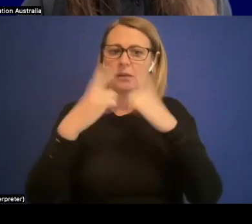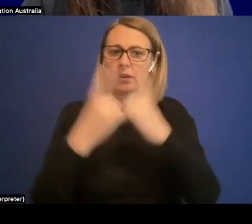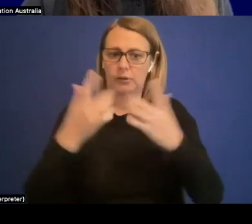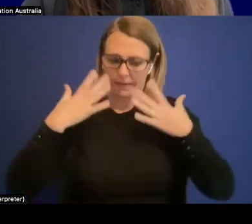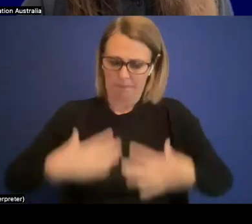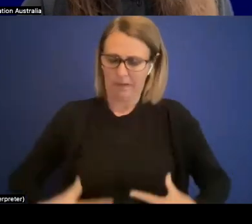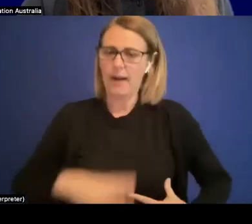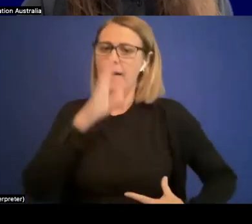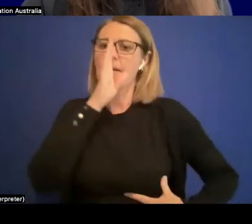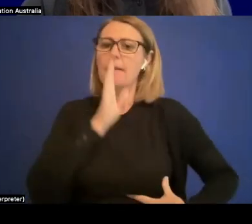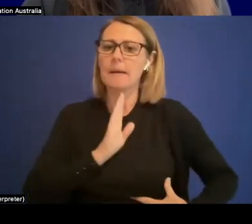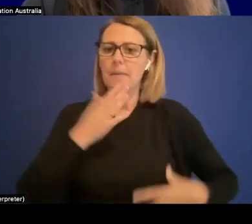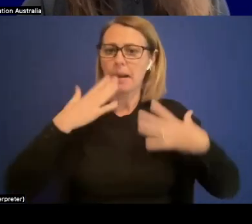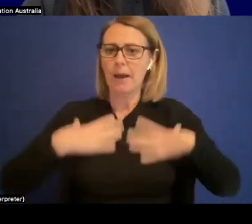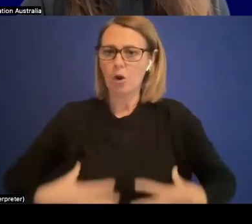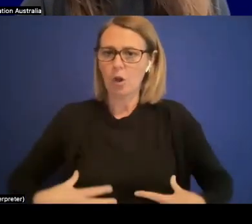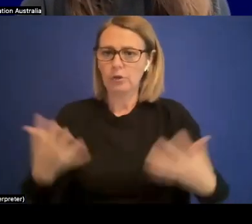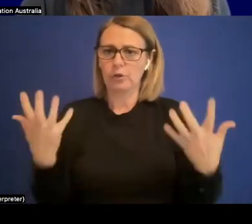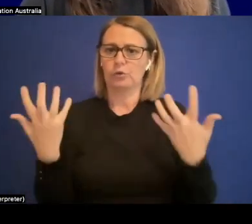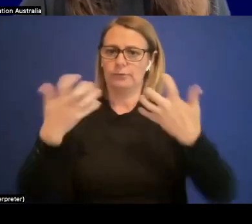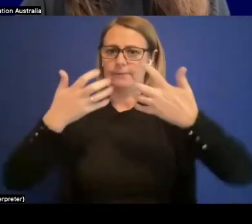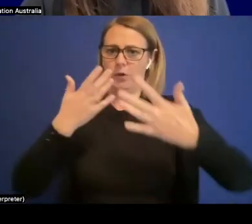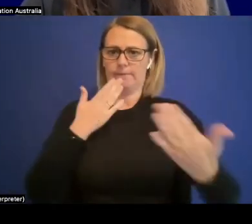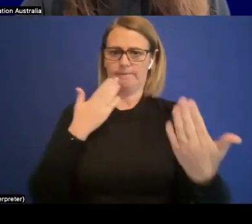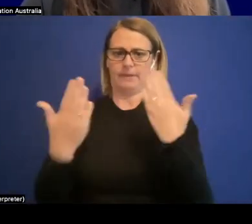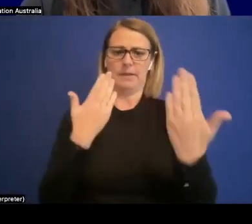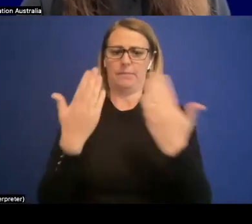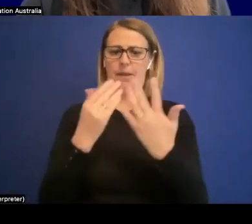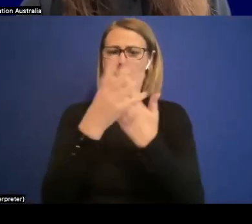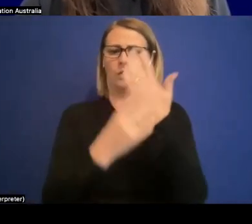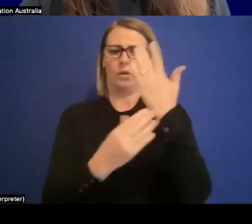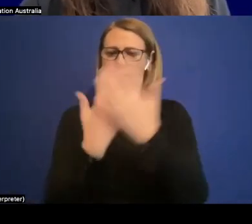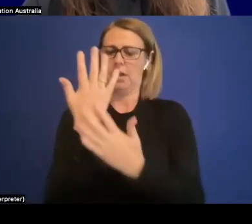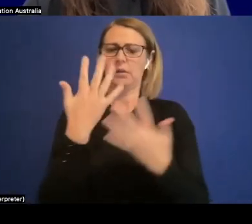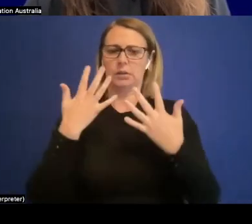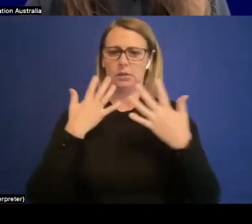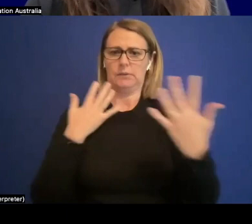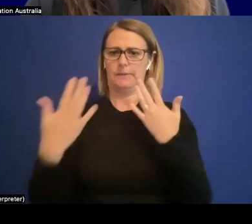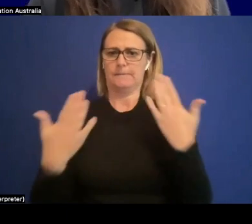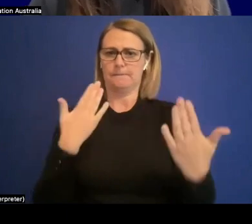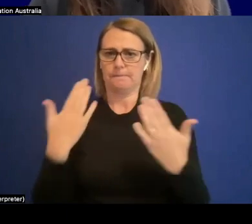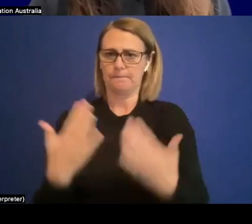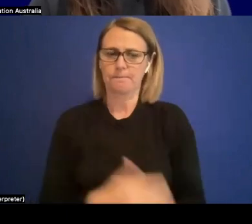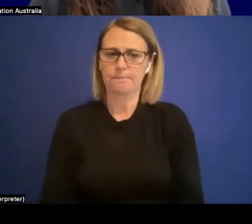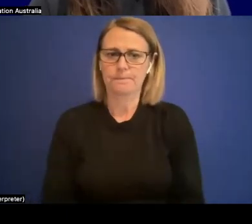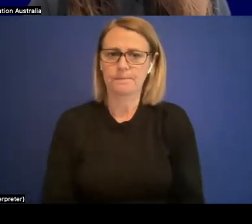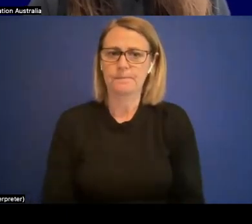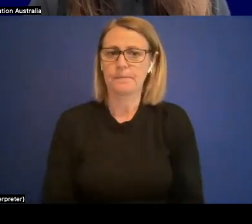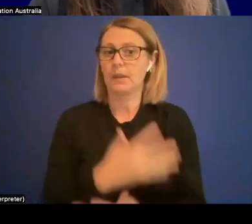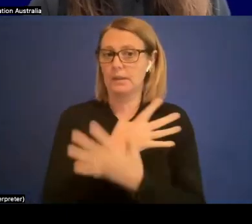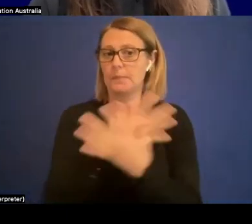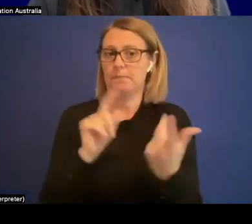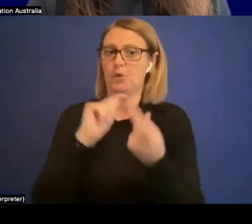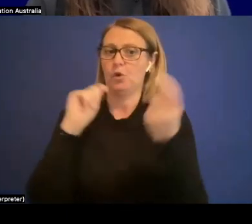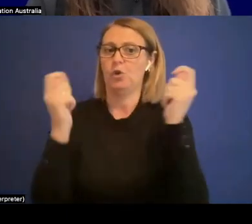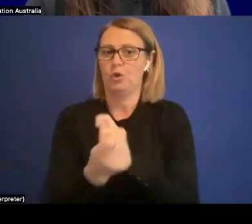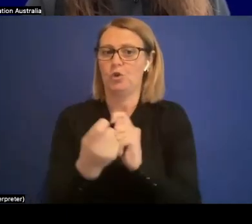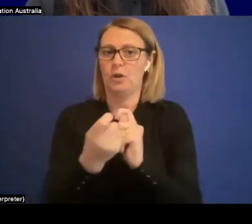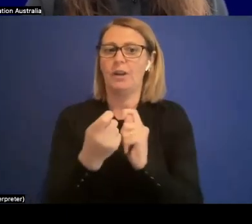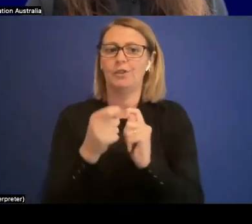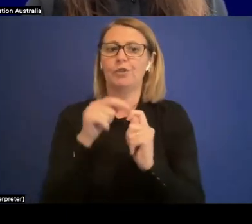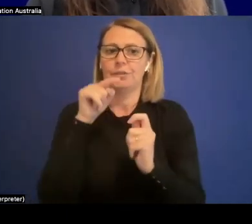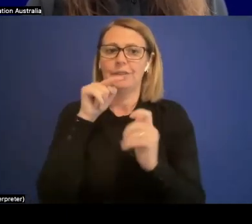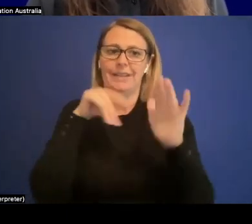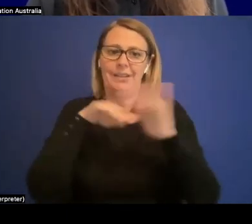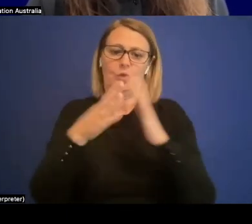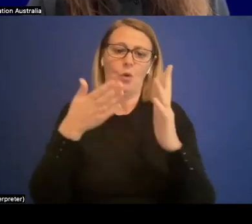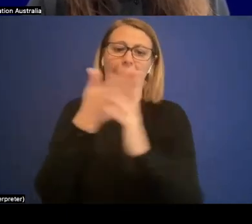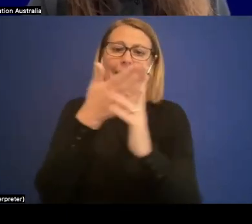contrast to their skin, so there's a big shift in the form of access to communication. Rather